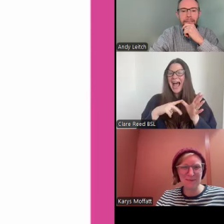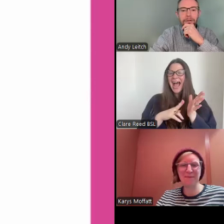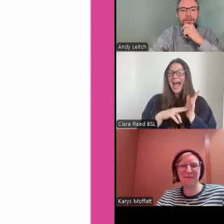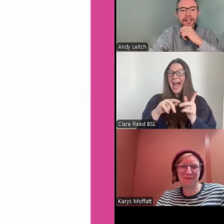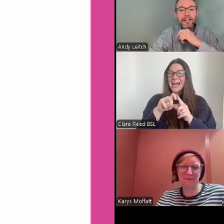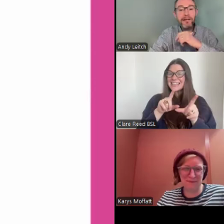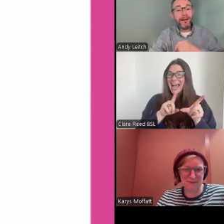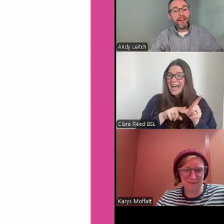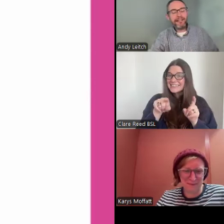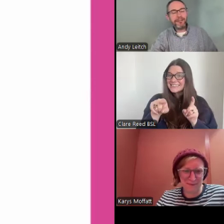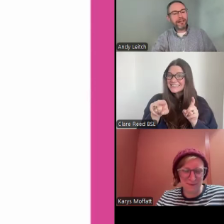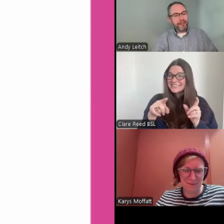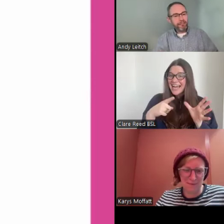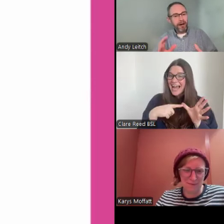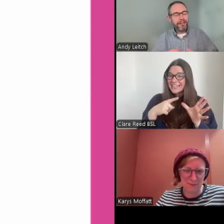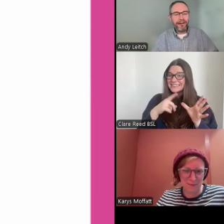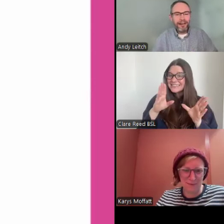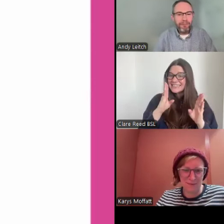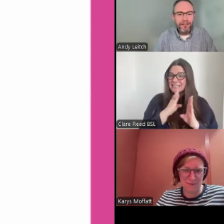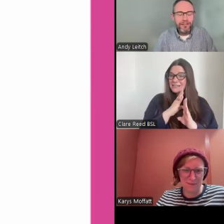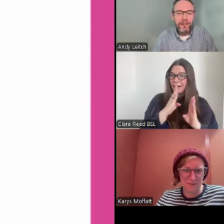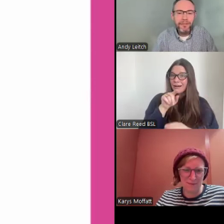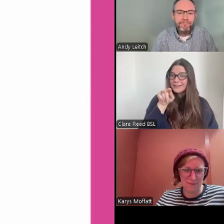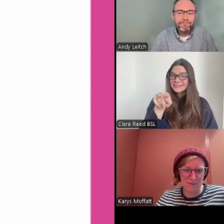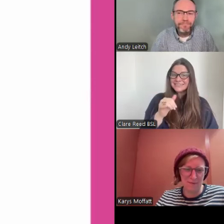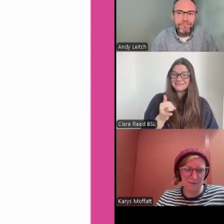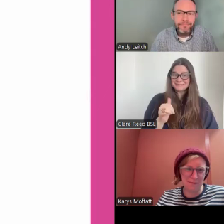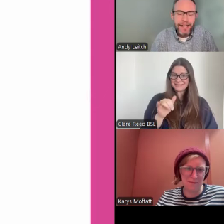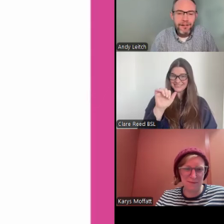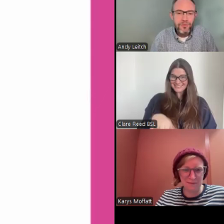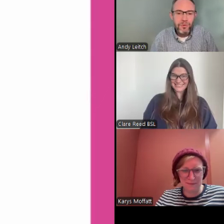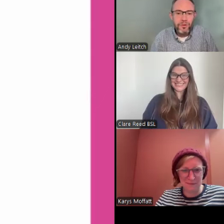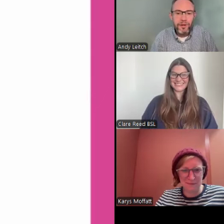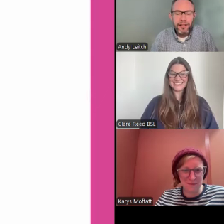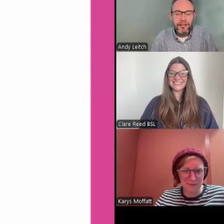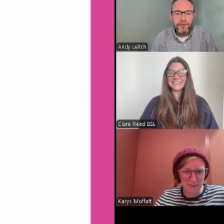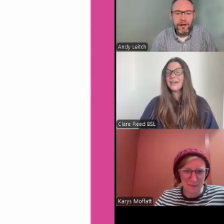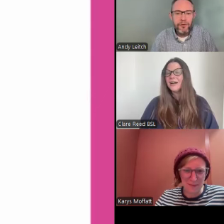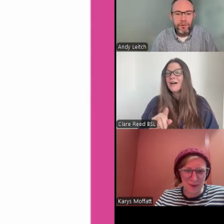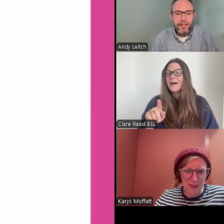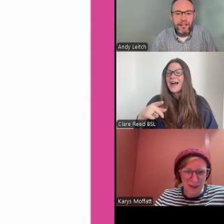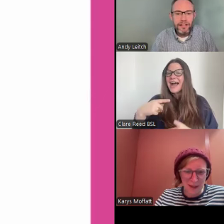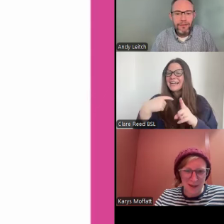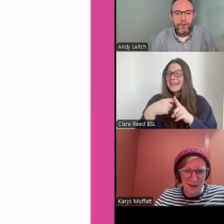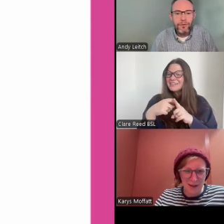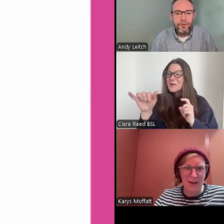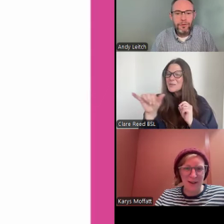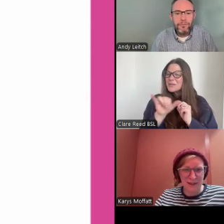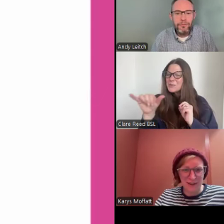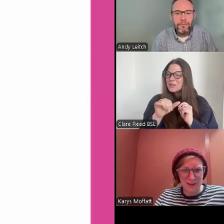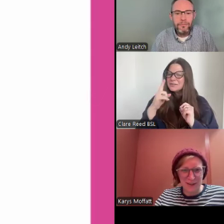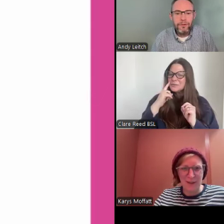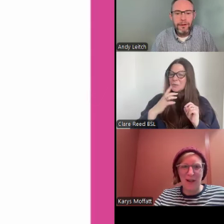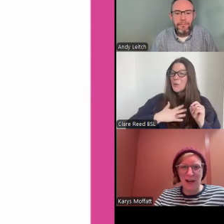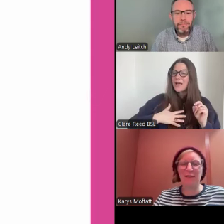Moody [?] like that as well. It's a pun. I love puns. Karys, what do you reckon? Do you want to go with Brandy Snap?